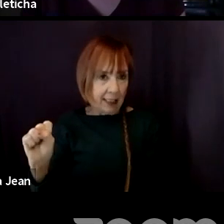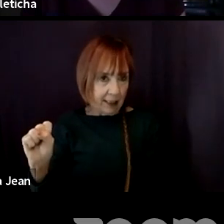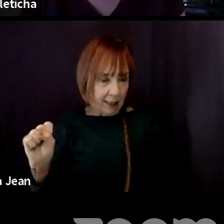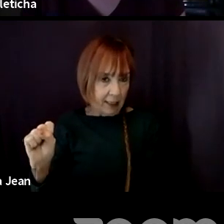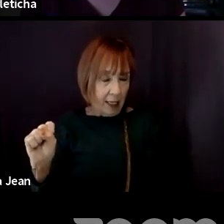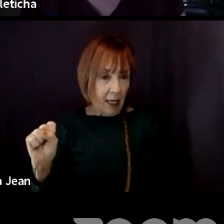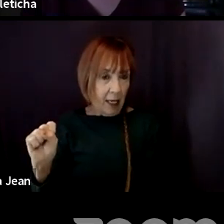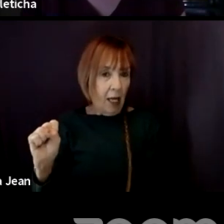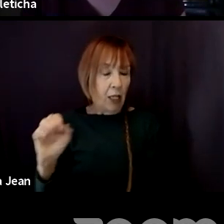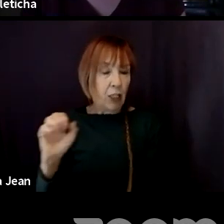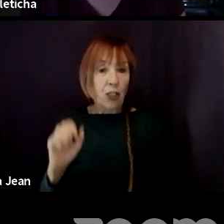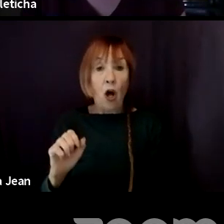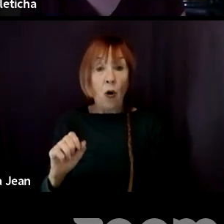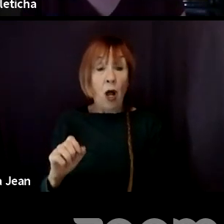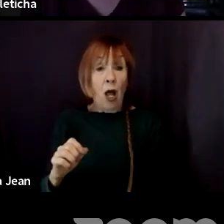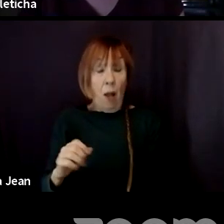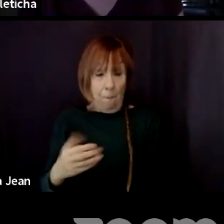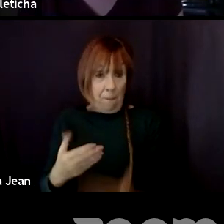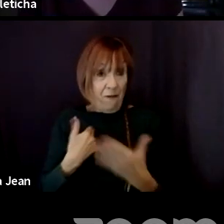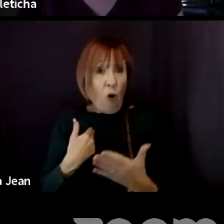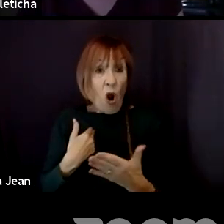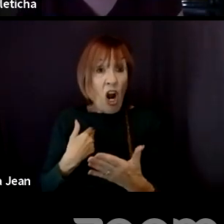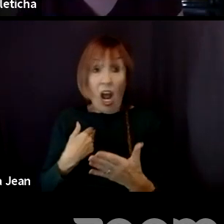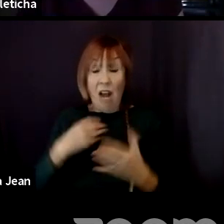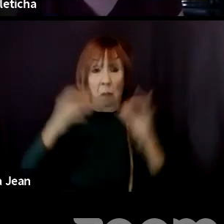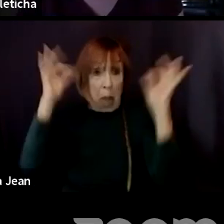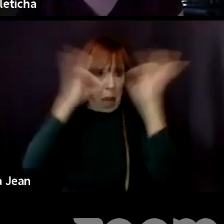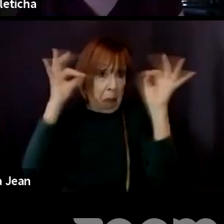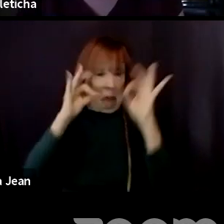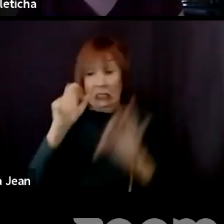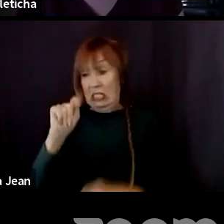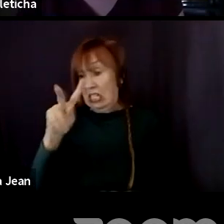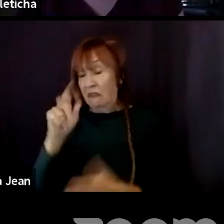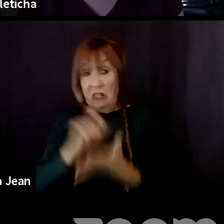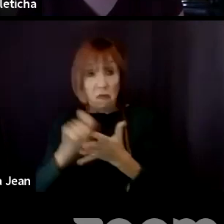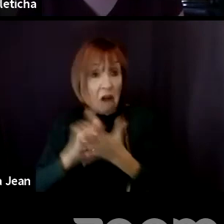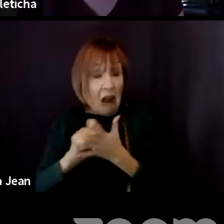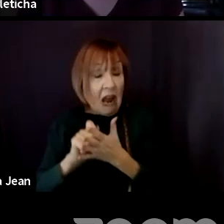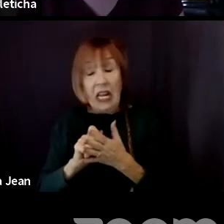literally, I had no idea what TV writing was about and I had never written this spec pilot.